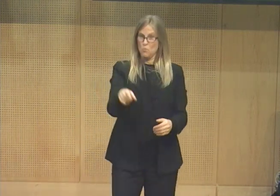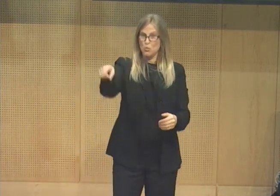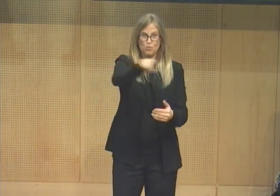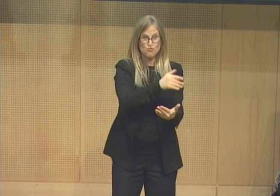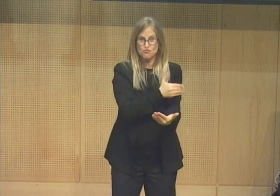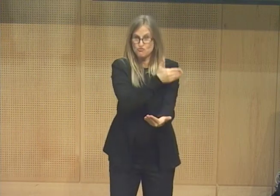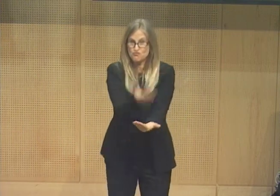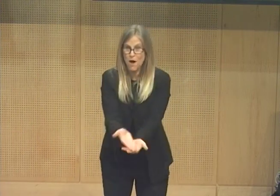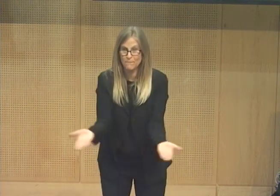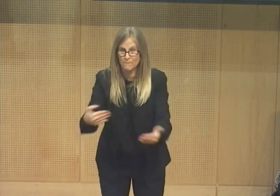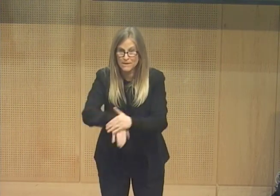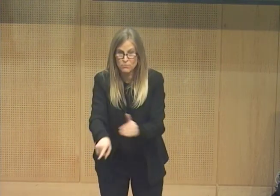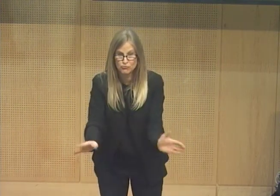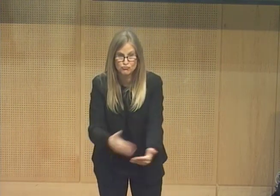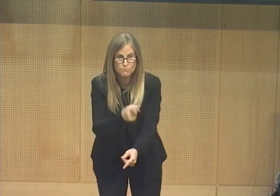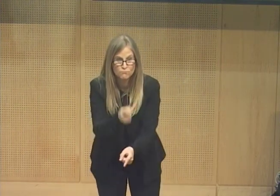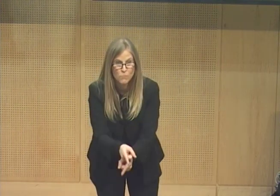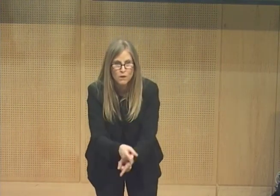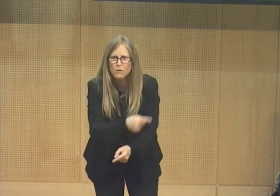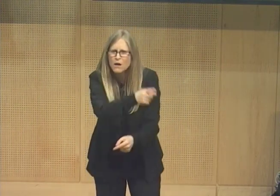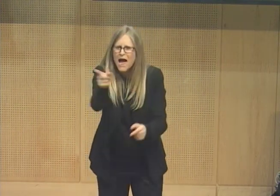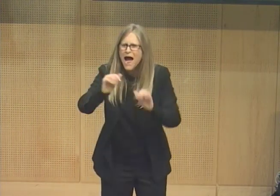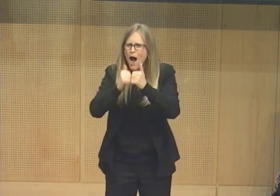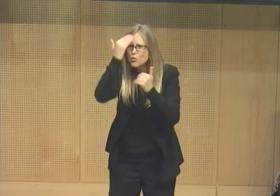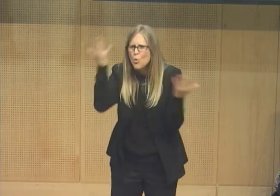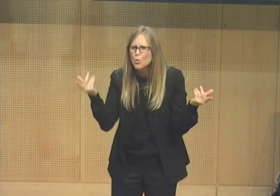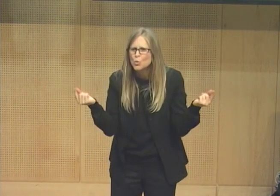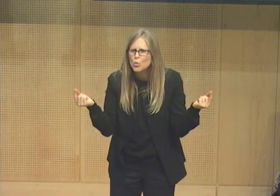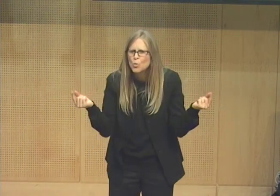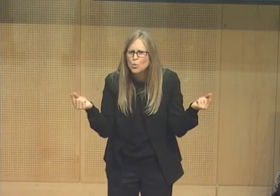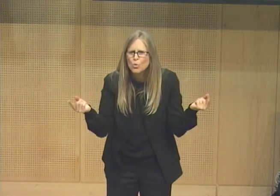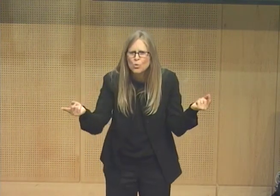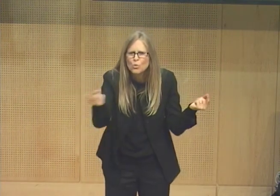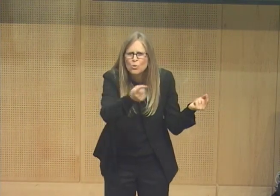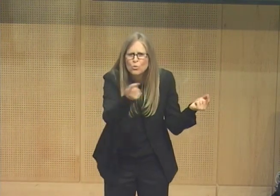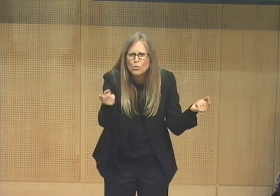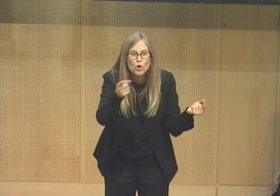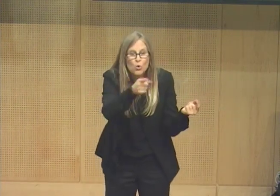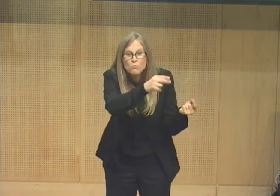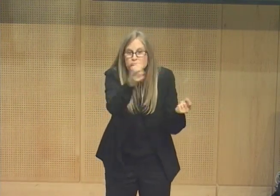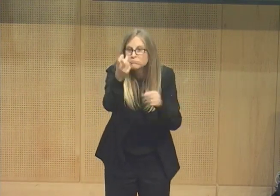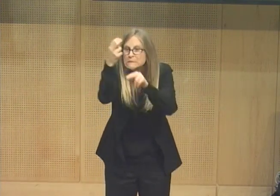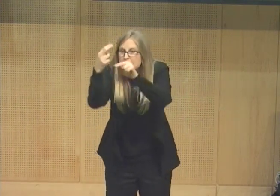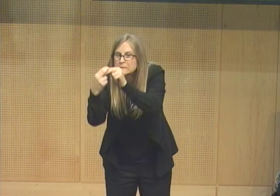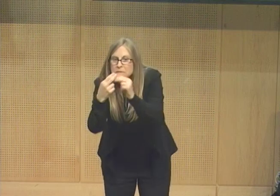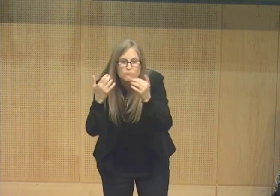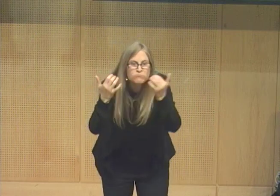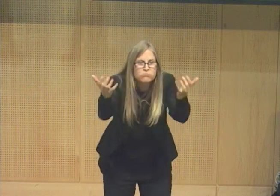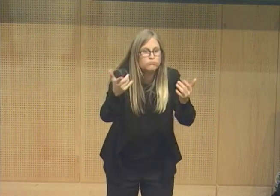when you got into this room, how did you know what to do? How did you know to take a seat and sit in the back or sit in the front?